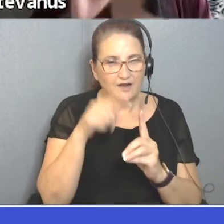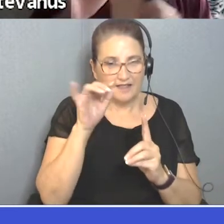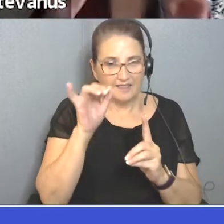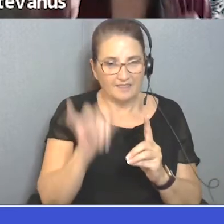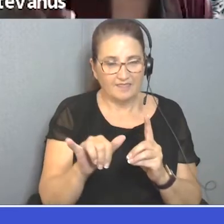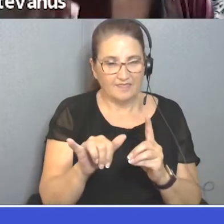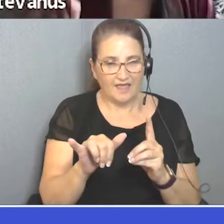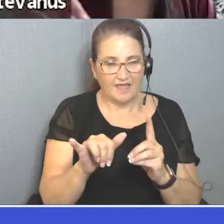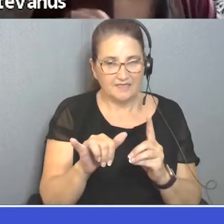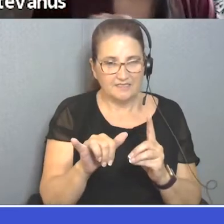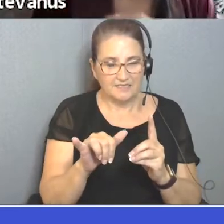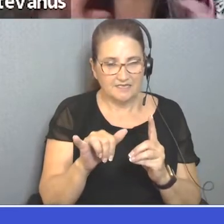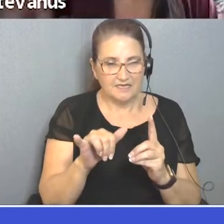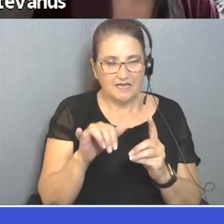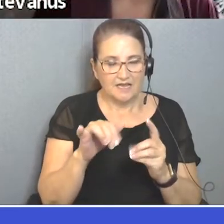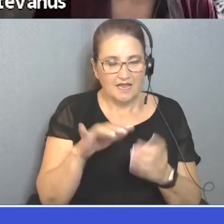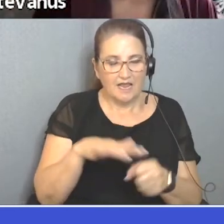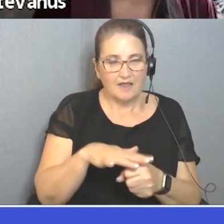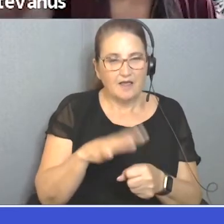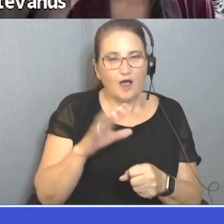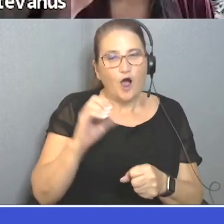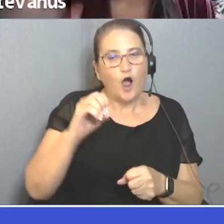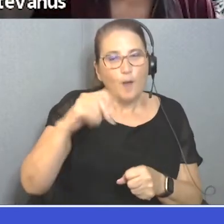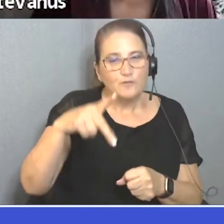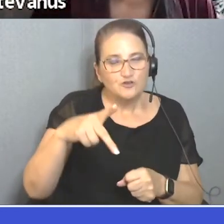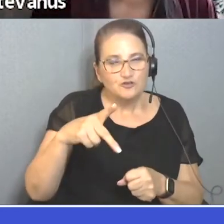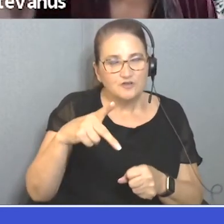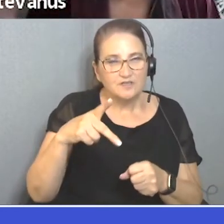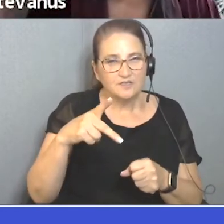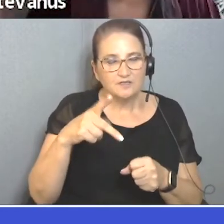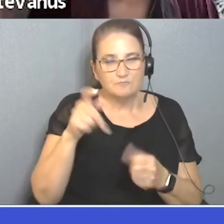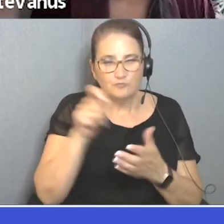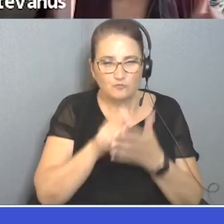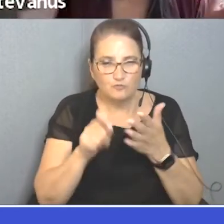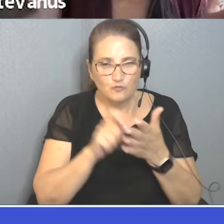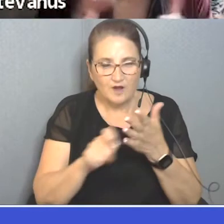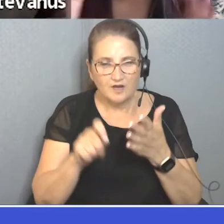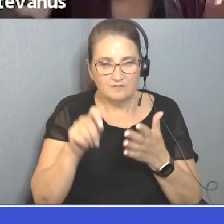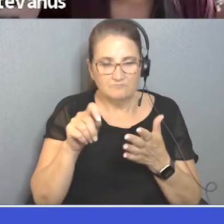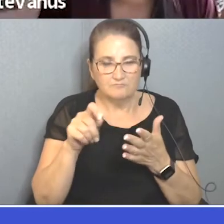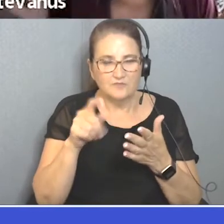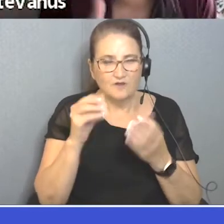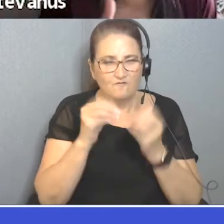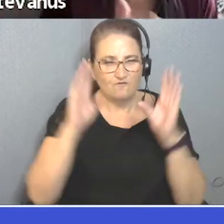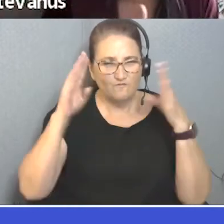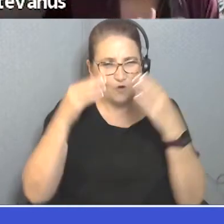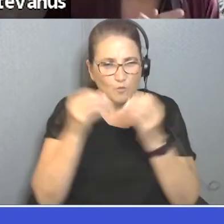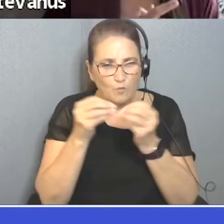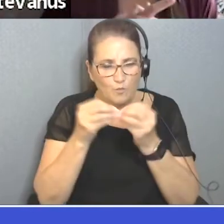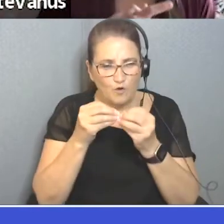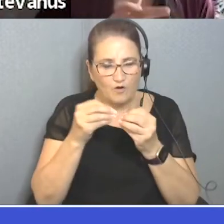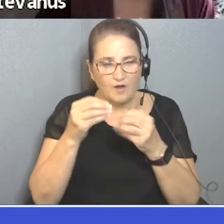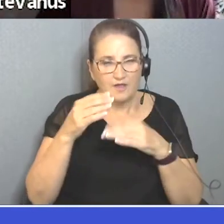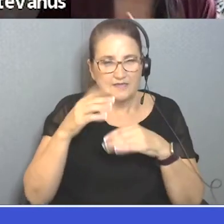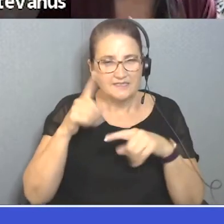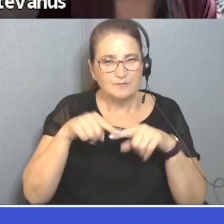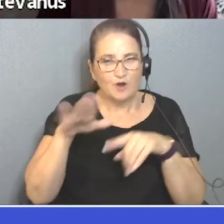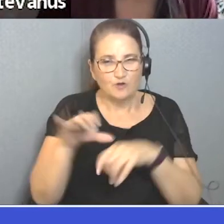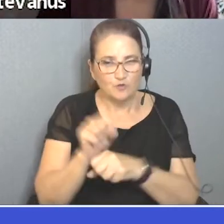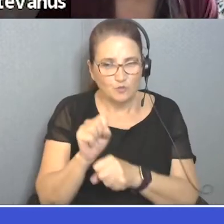about, you may want to write that area of opportunity on your canvas as well so you're really, again, focusing in even further based